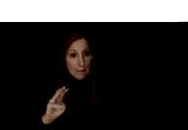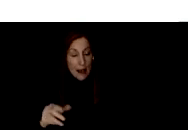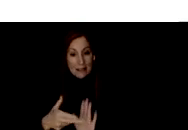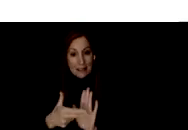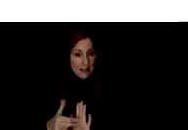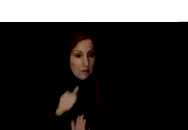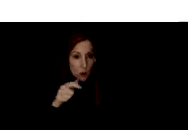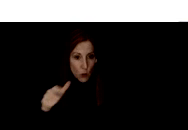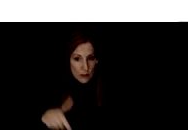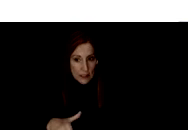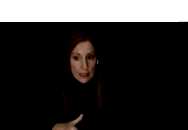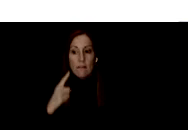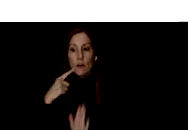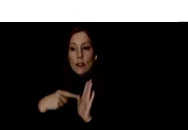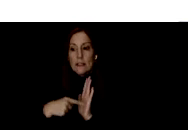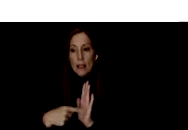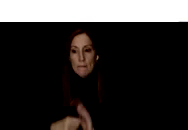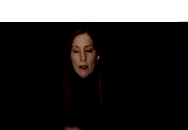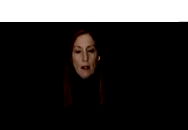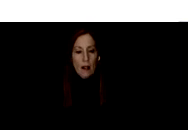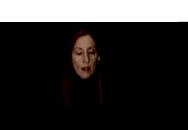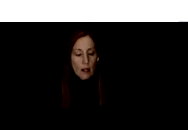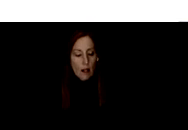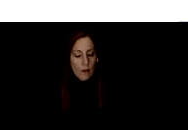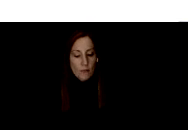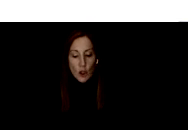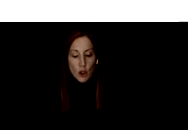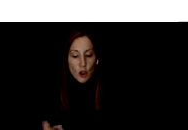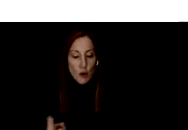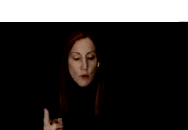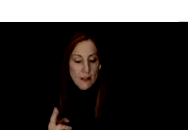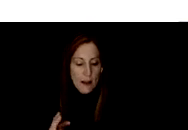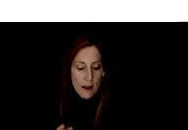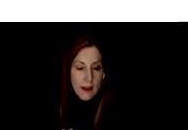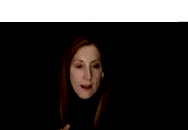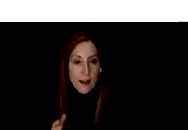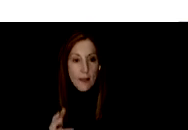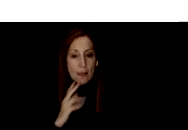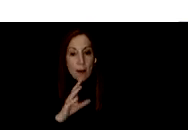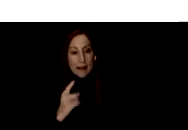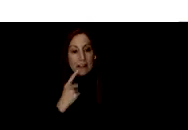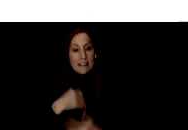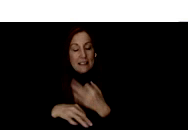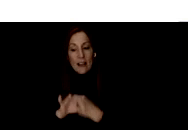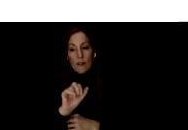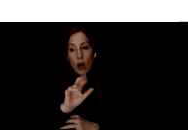For example, use the native HTML button tag instead of the ARIA role of button.